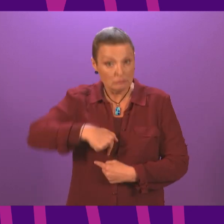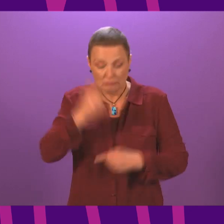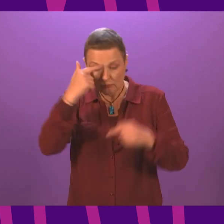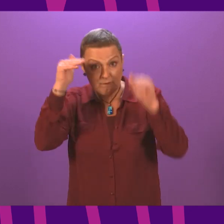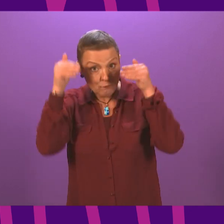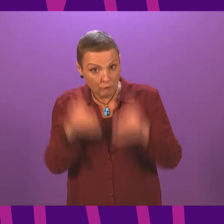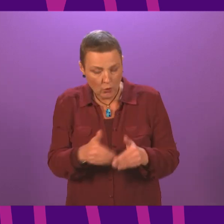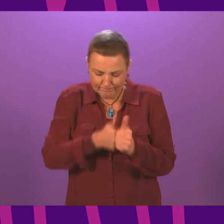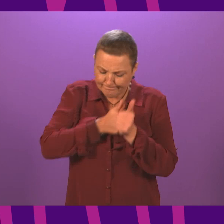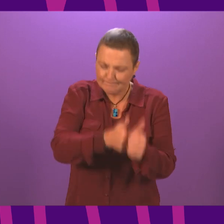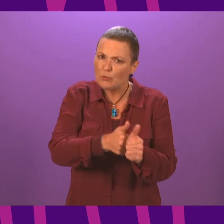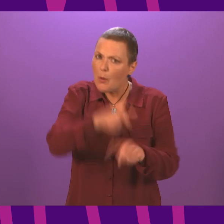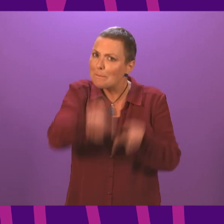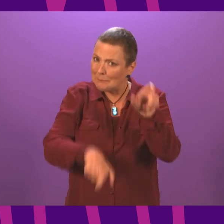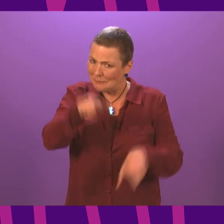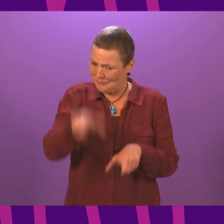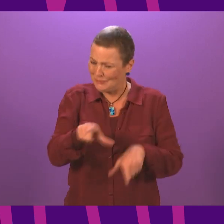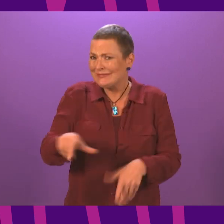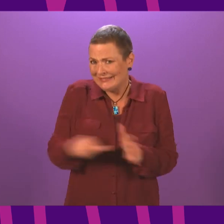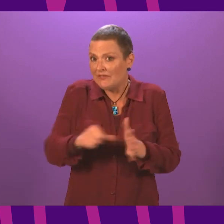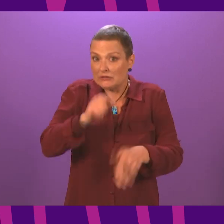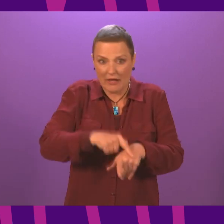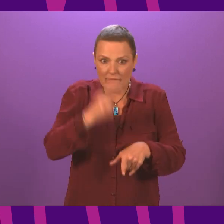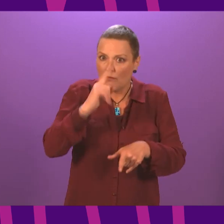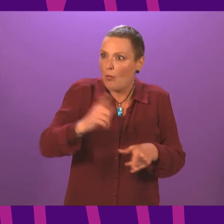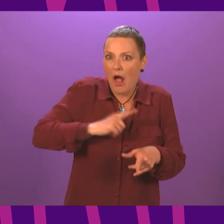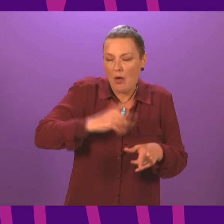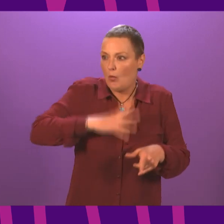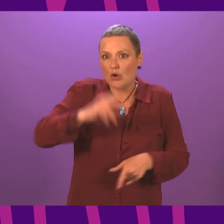people during this incredibly difficult time, from keeping schools open to providing our